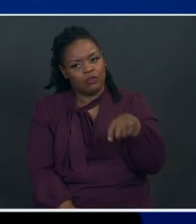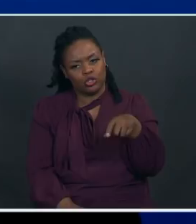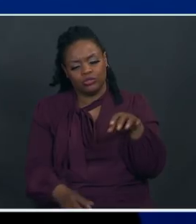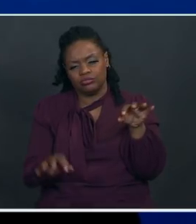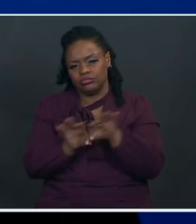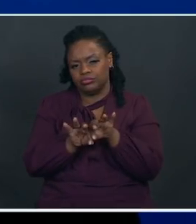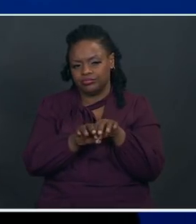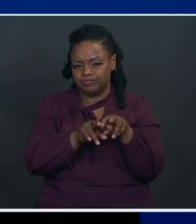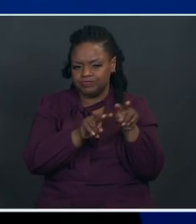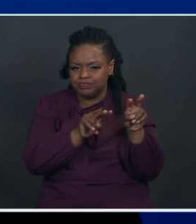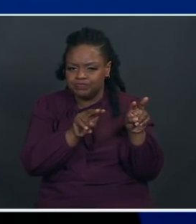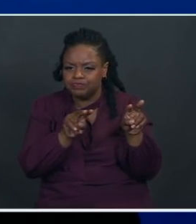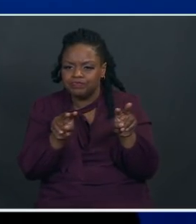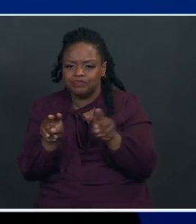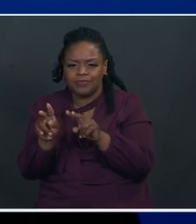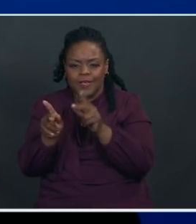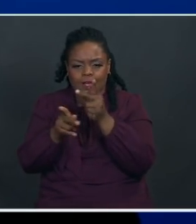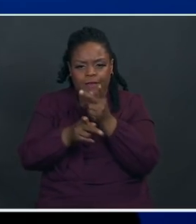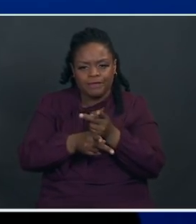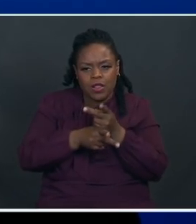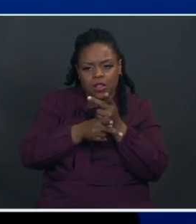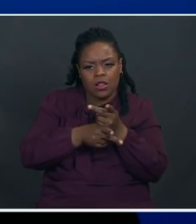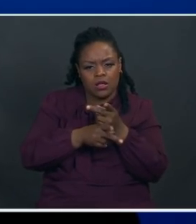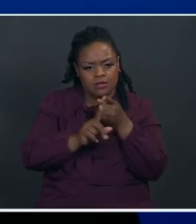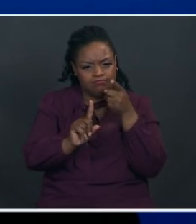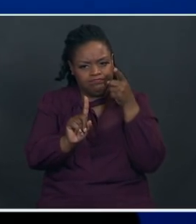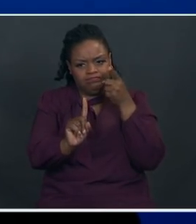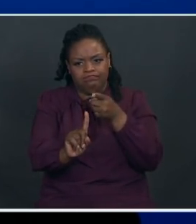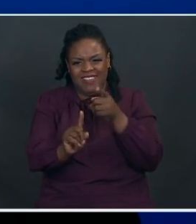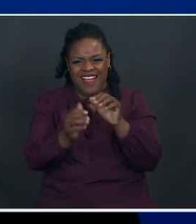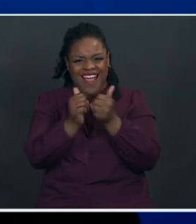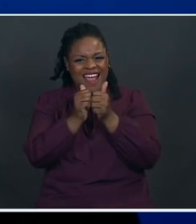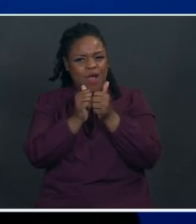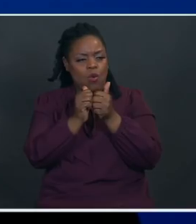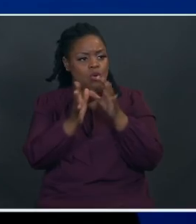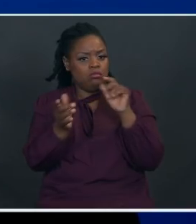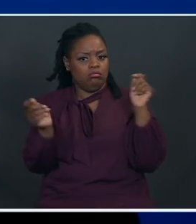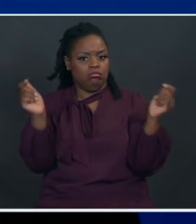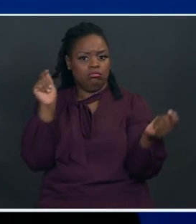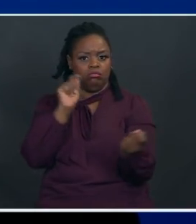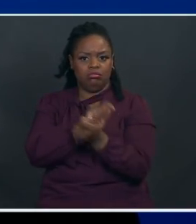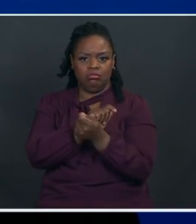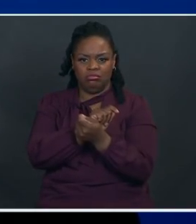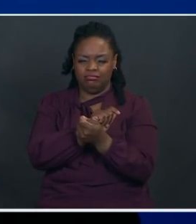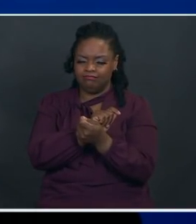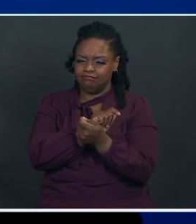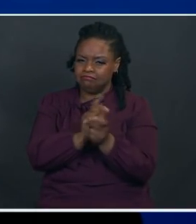at what the further evolution of this might be. Now, I want to make one mention about the monoclonal antibodies,